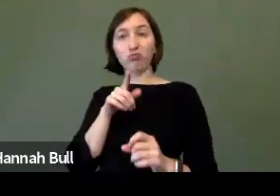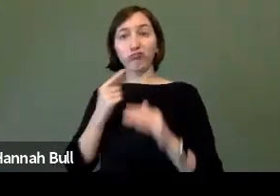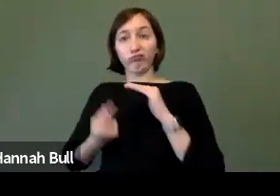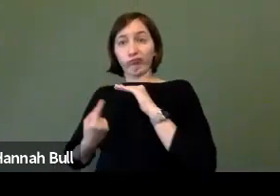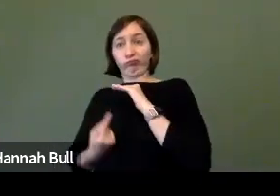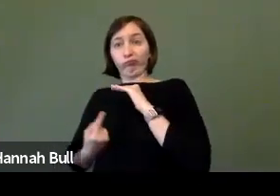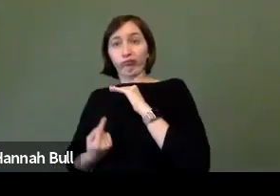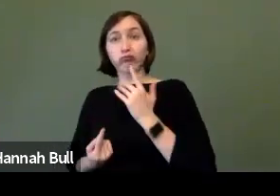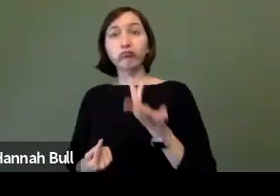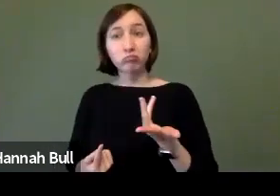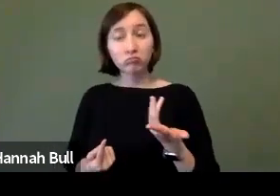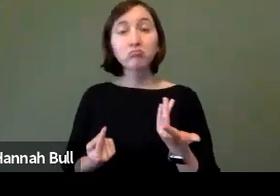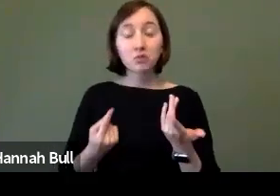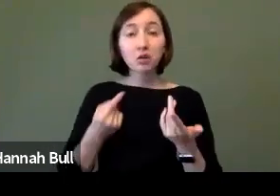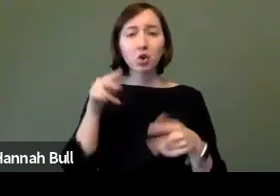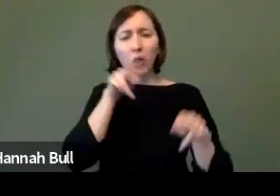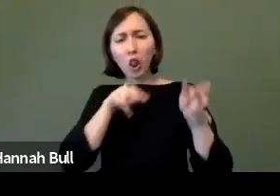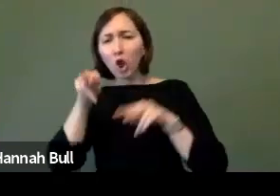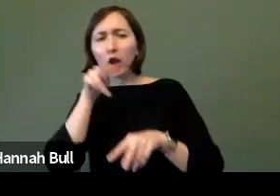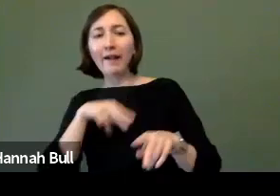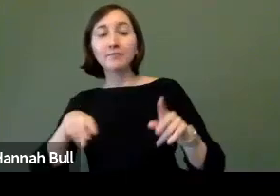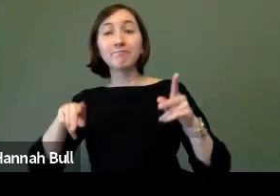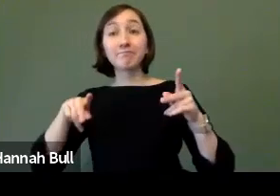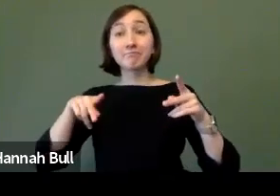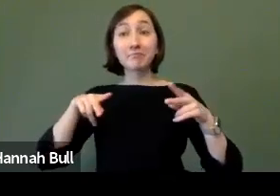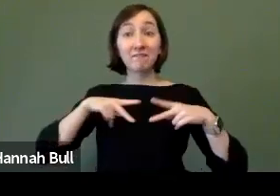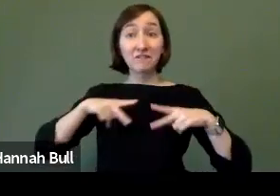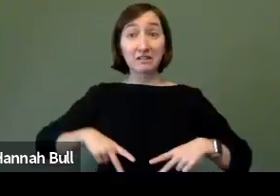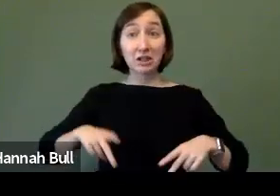There are techniques available to help.